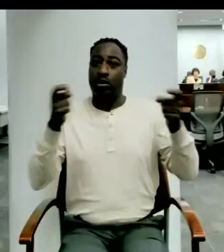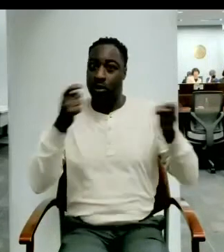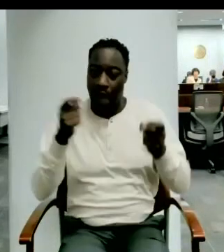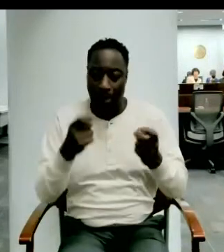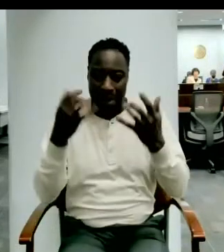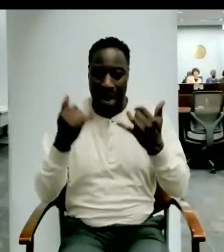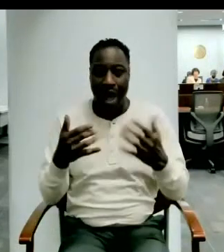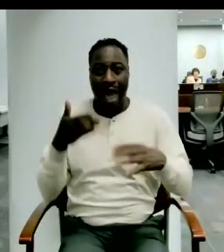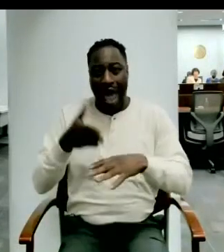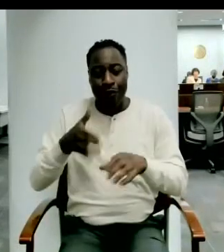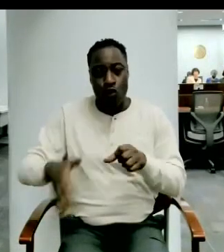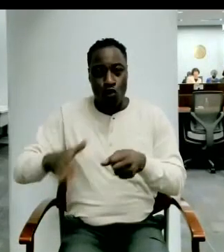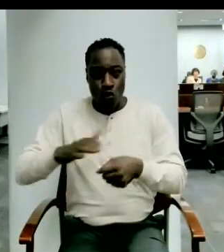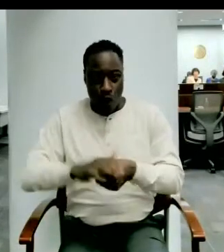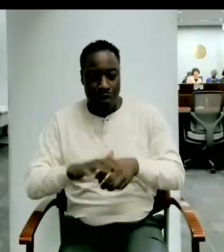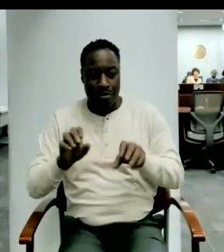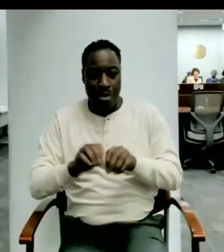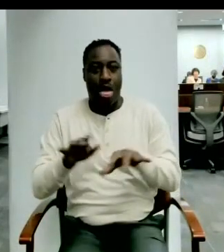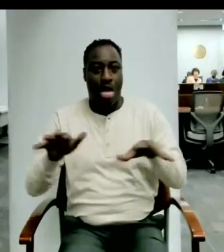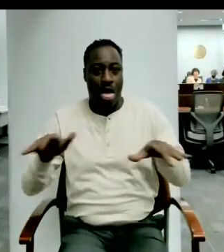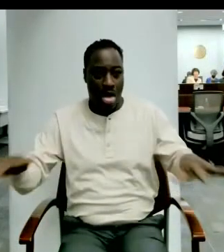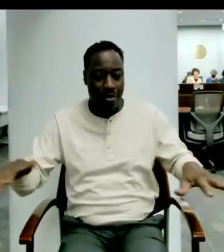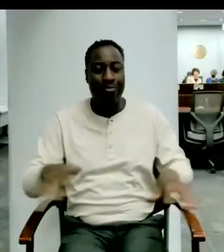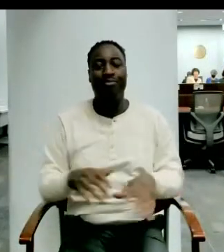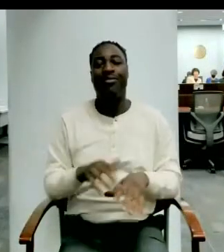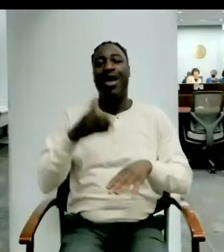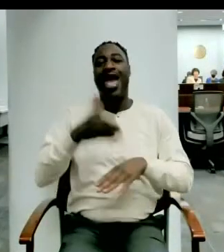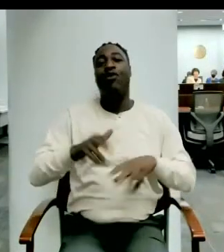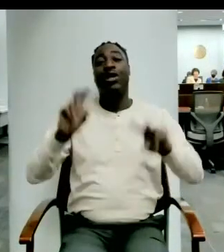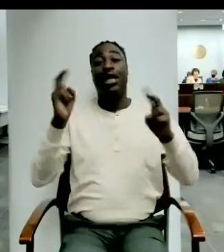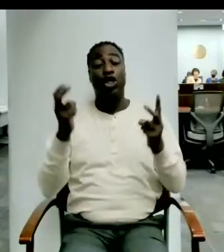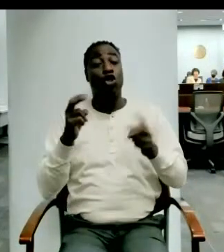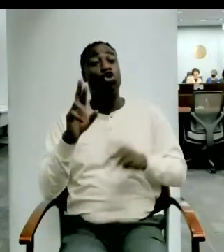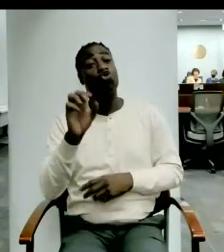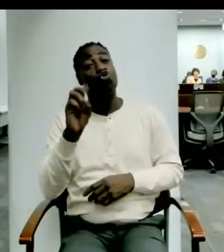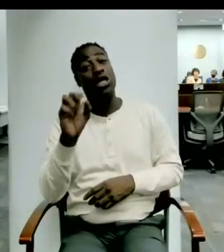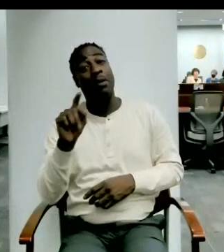pandemic. And the issues remote workers can still face regarding harassment.